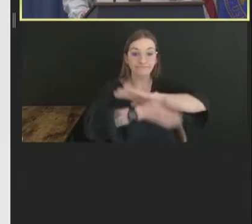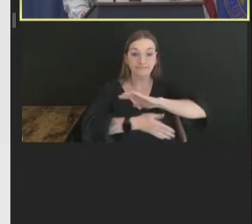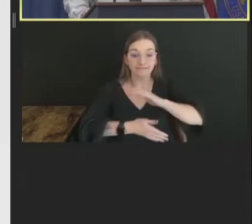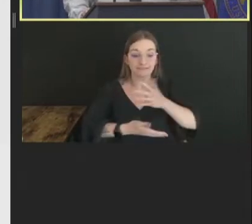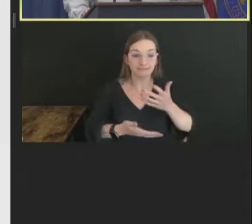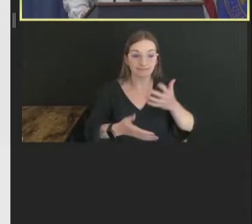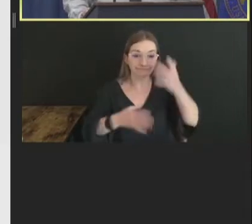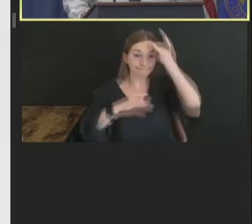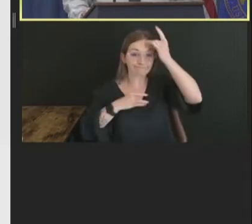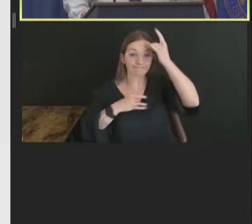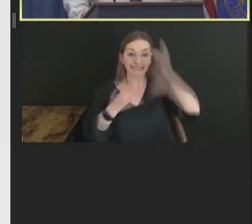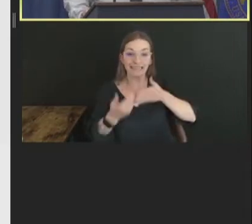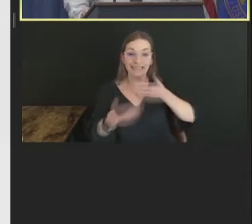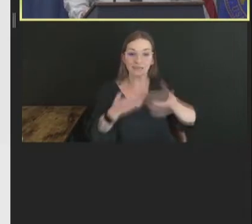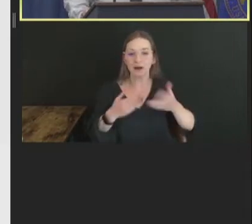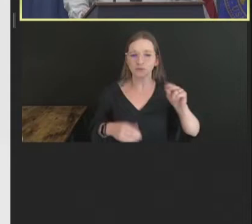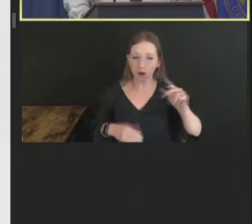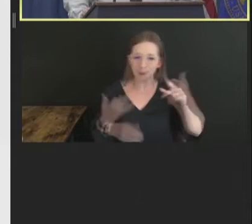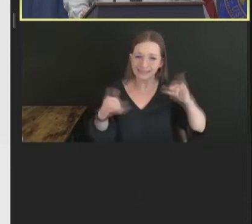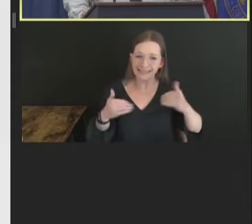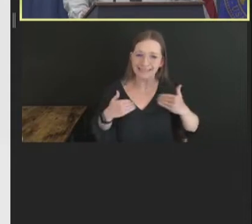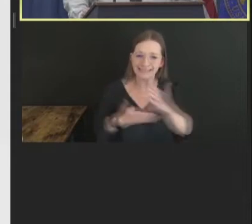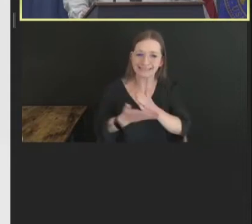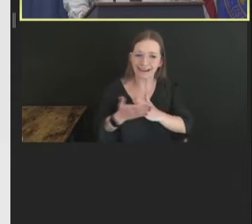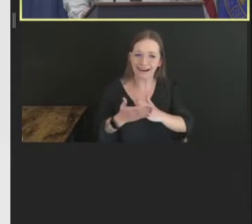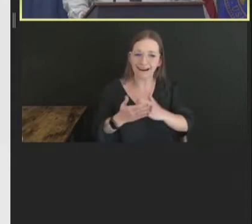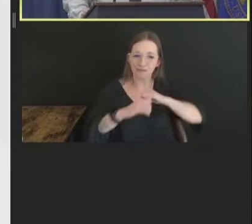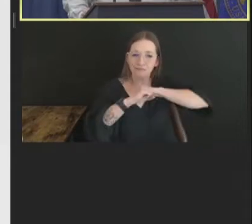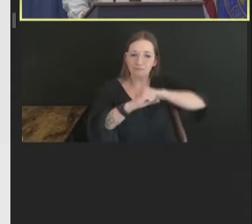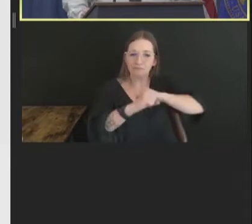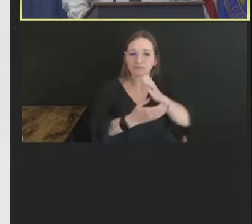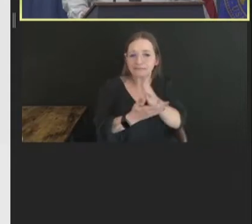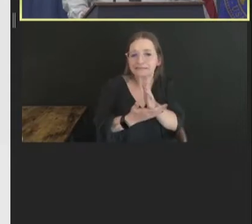So, despite this massive amount of changes, there's still some antibody responses and